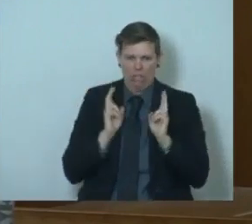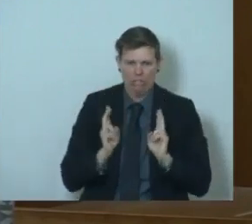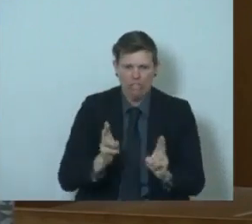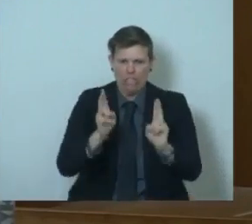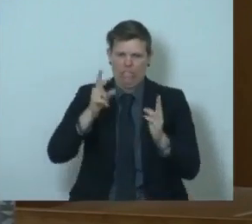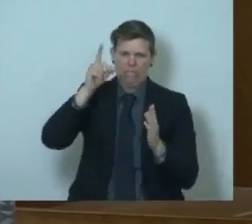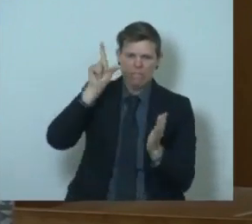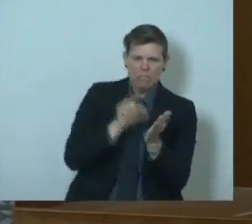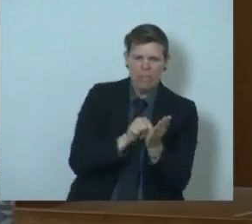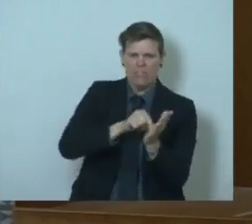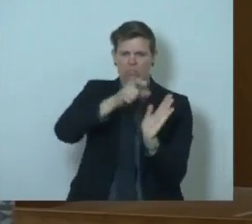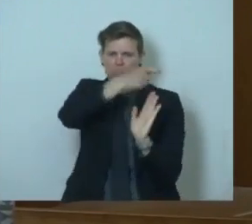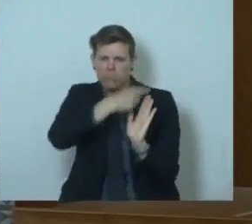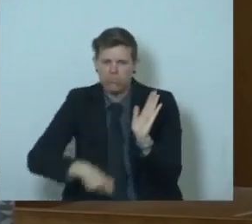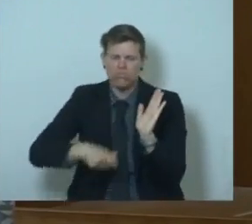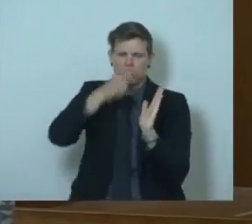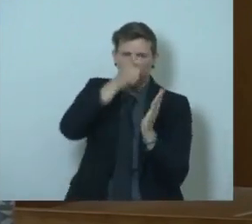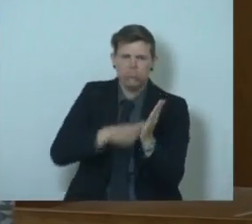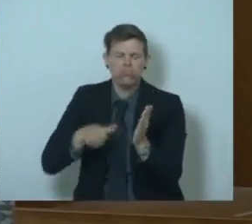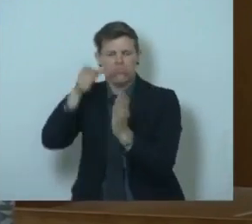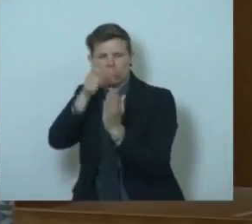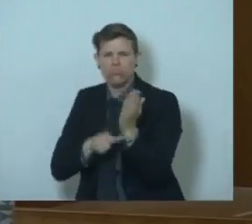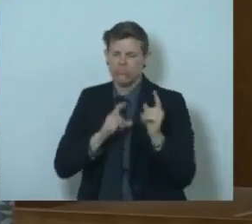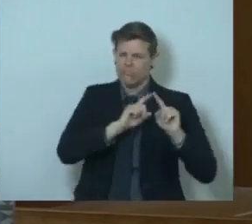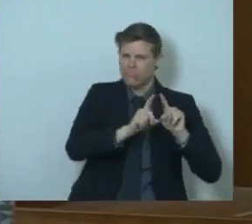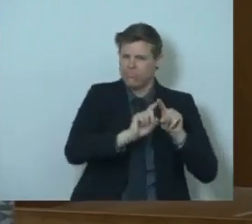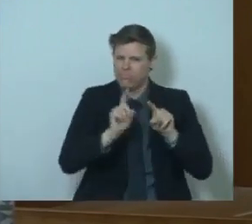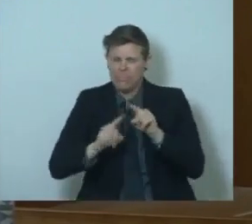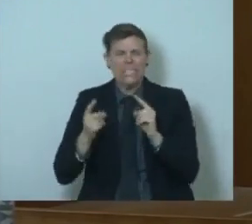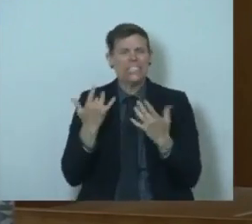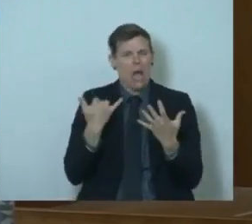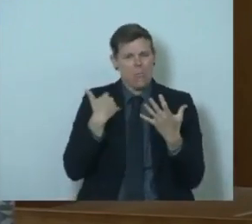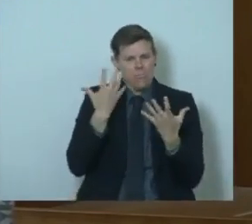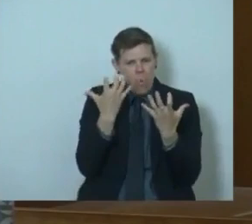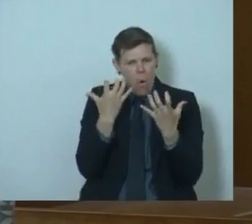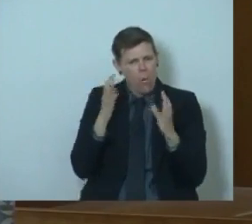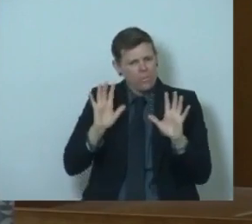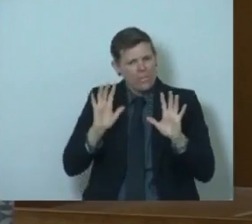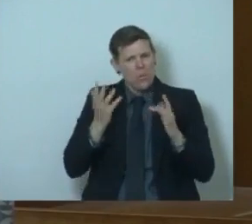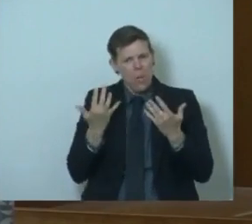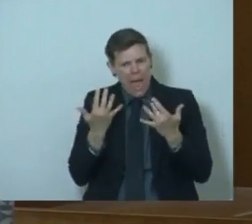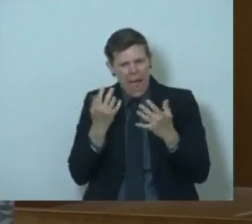THERE IS LESS CONTROL CRITERIA OVER EVIDENCE WITH THE RUSH TO PUBLISH.